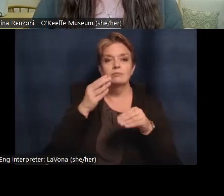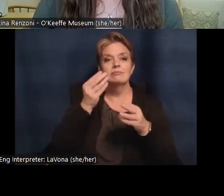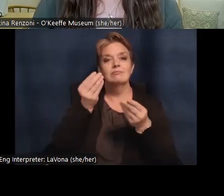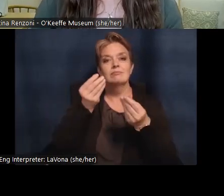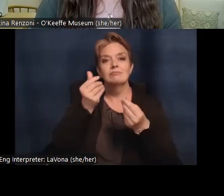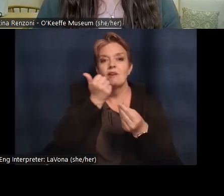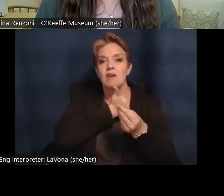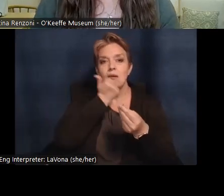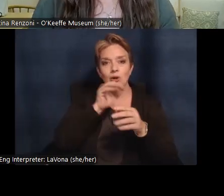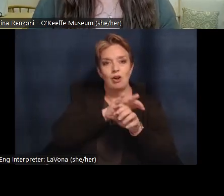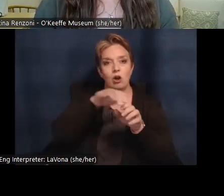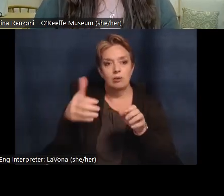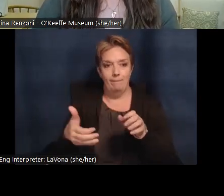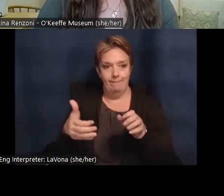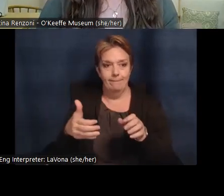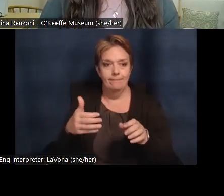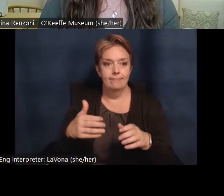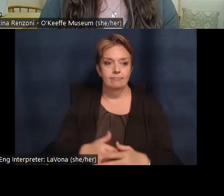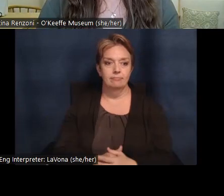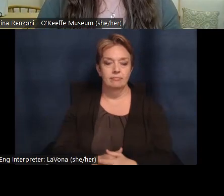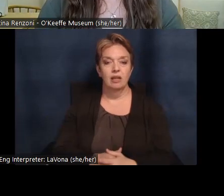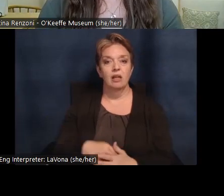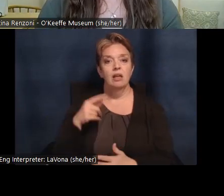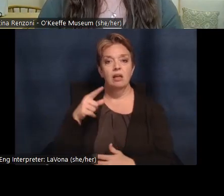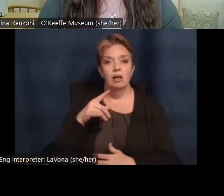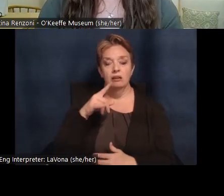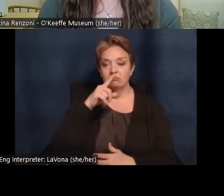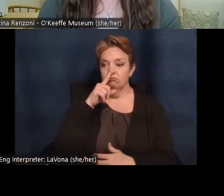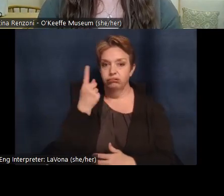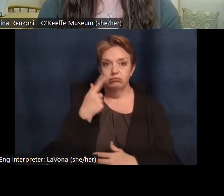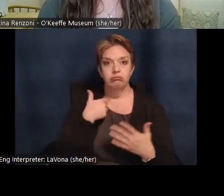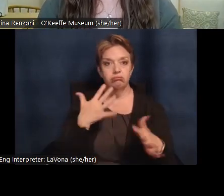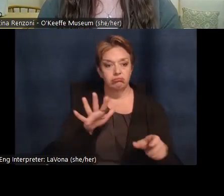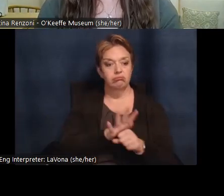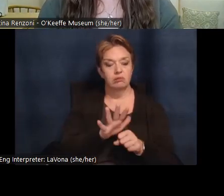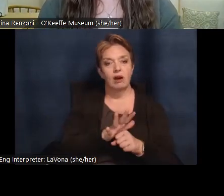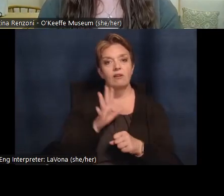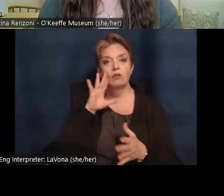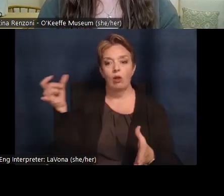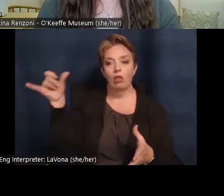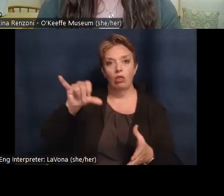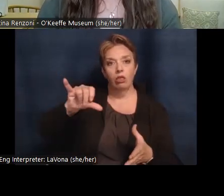When she got tired of that, all you had to do was pour water on top of it and the mounds would disintegrate.